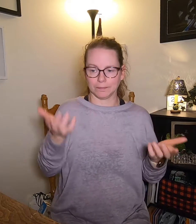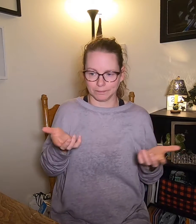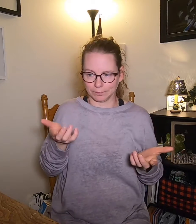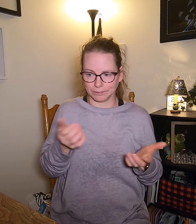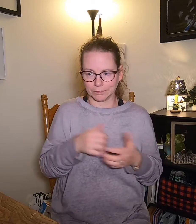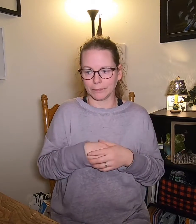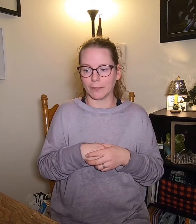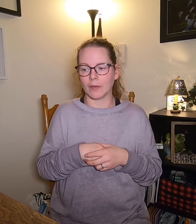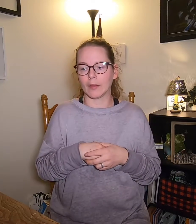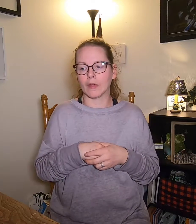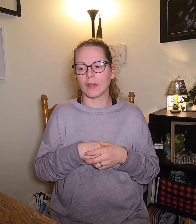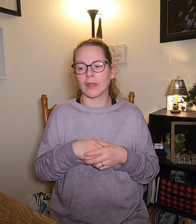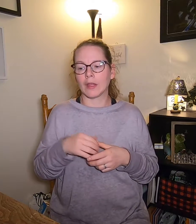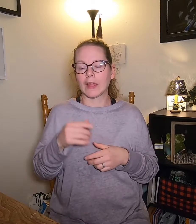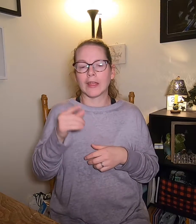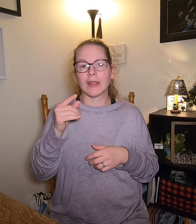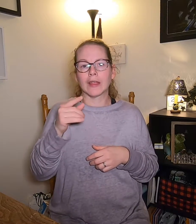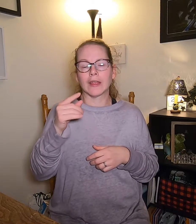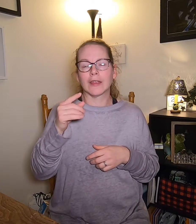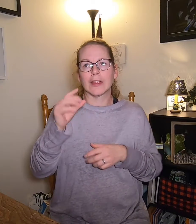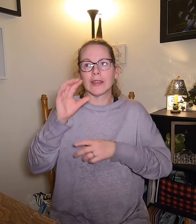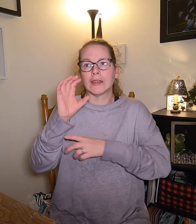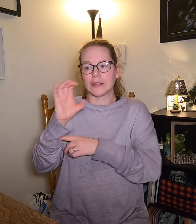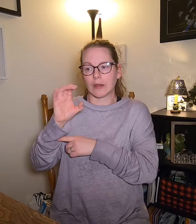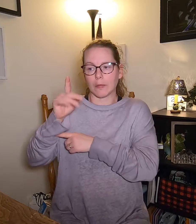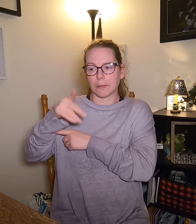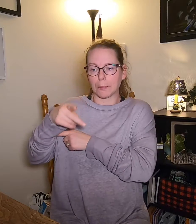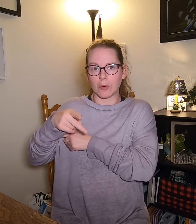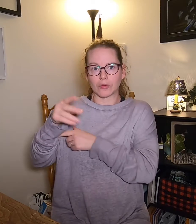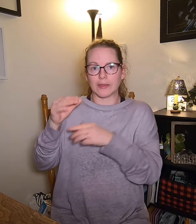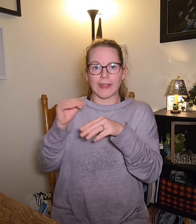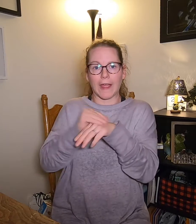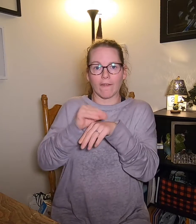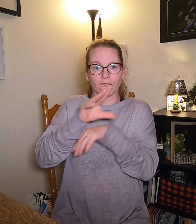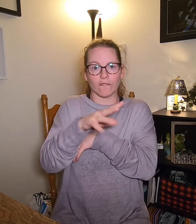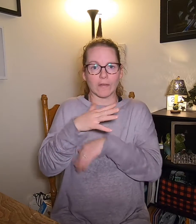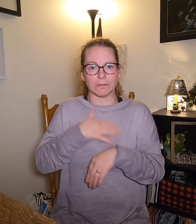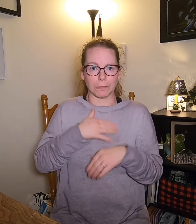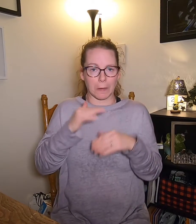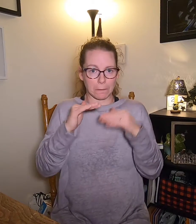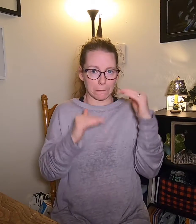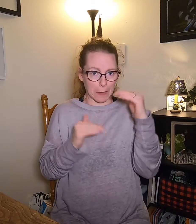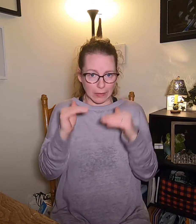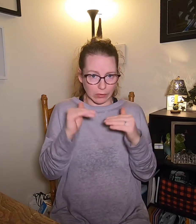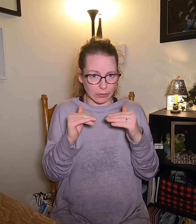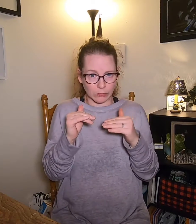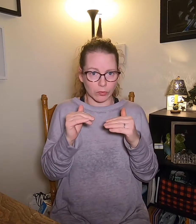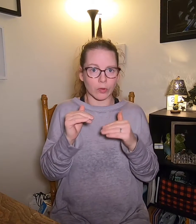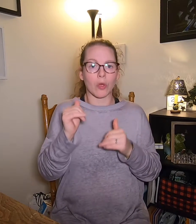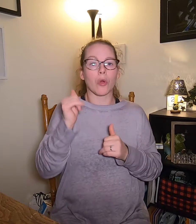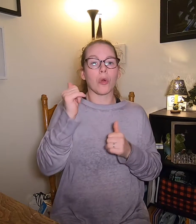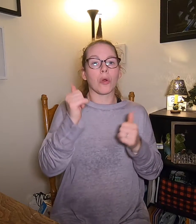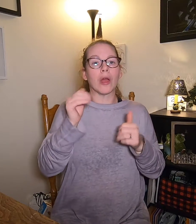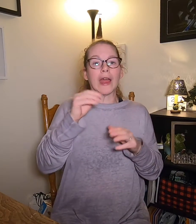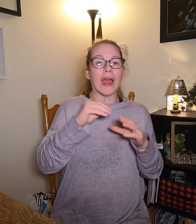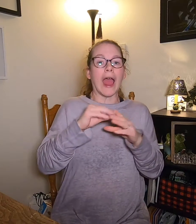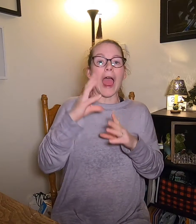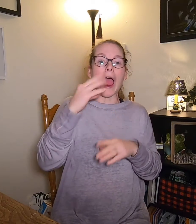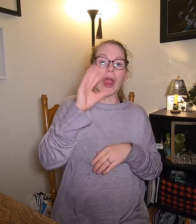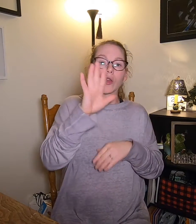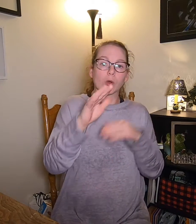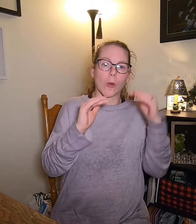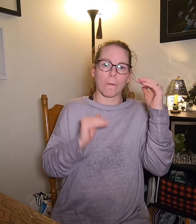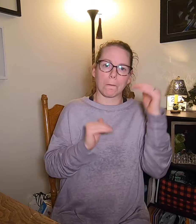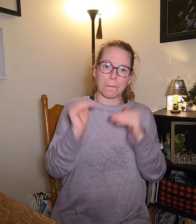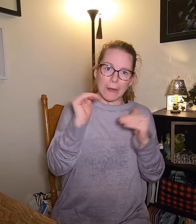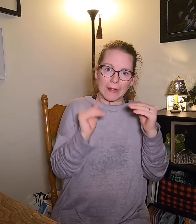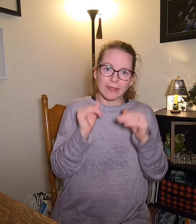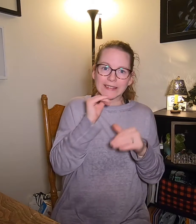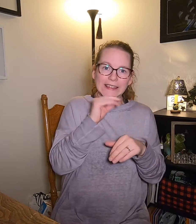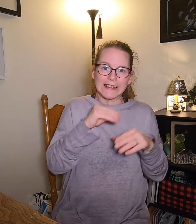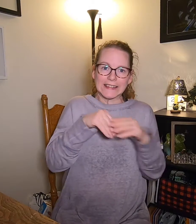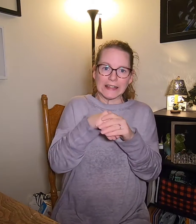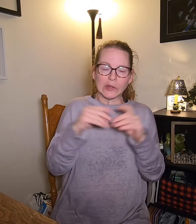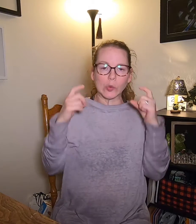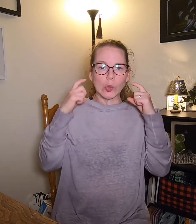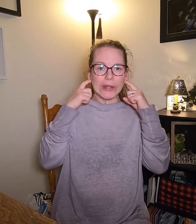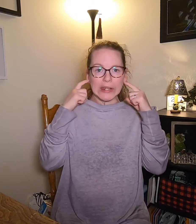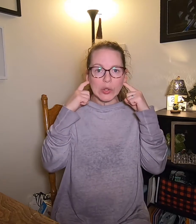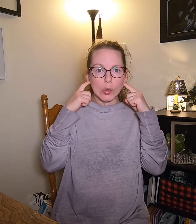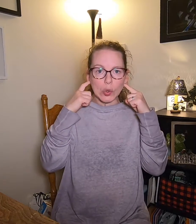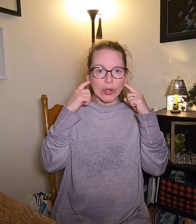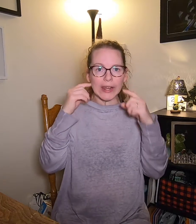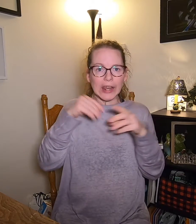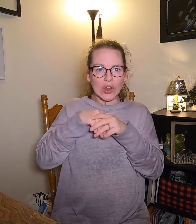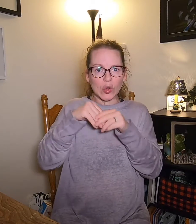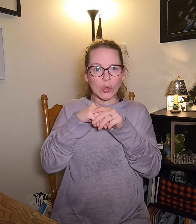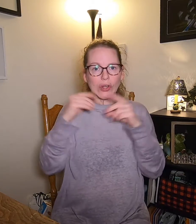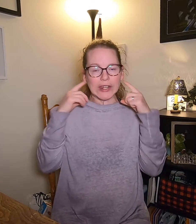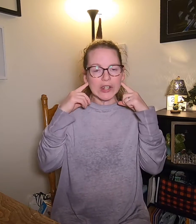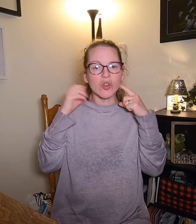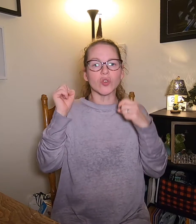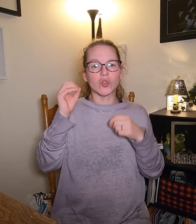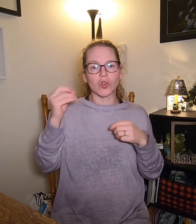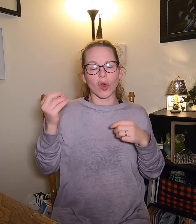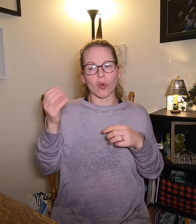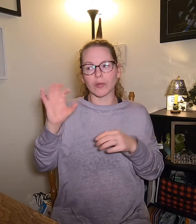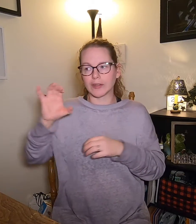since it has affected my balance, which is in your ears.